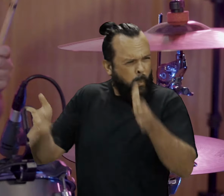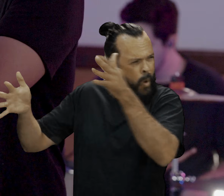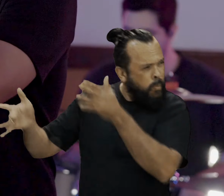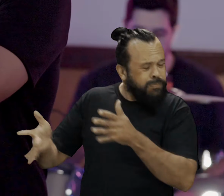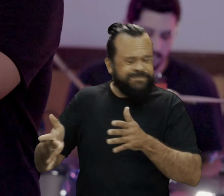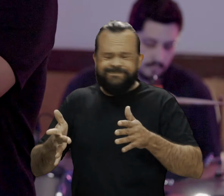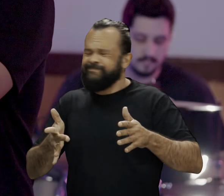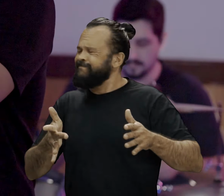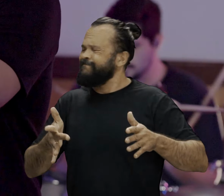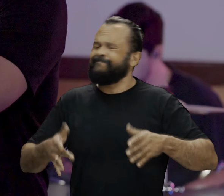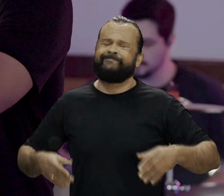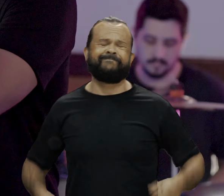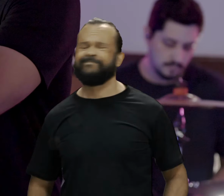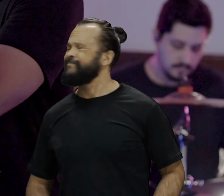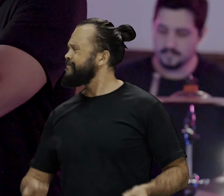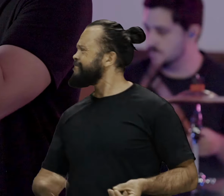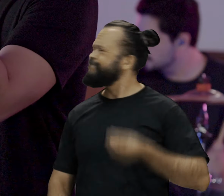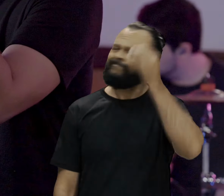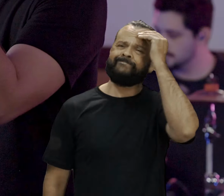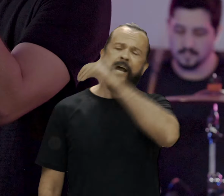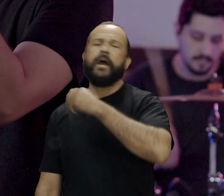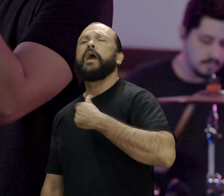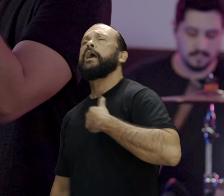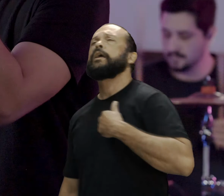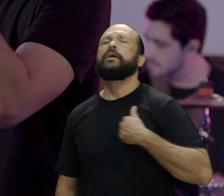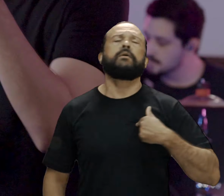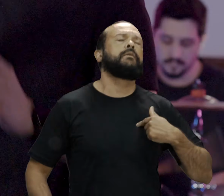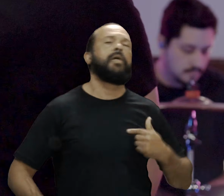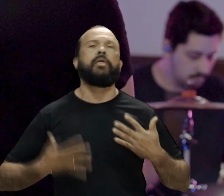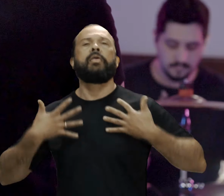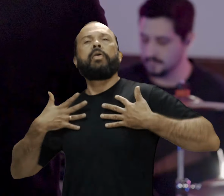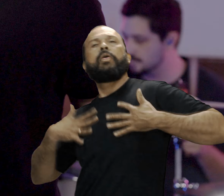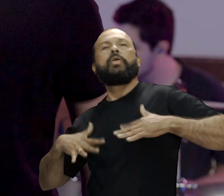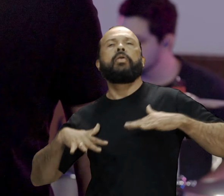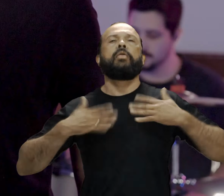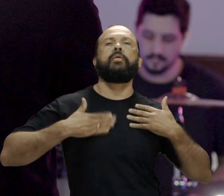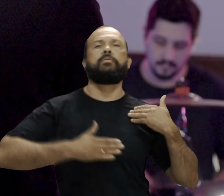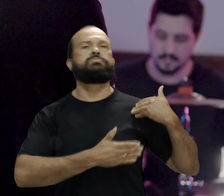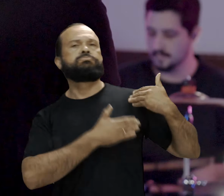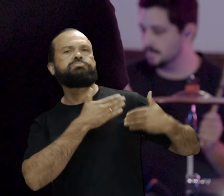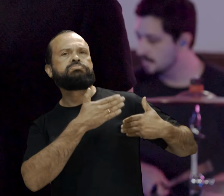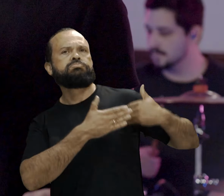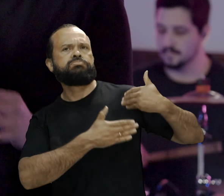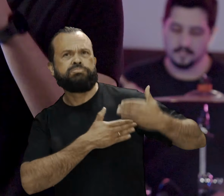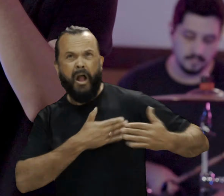I walk slowly I'm in no hurry